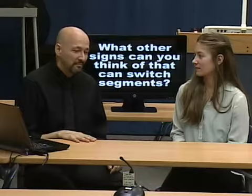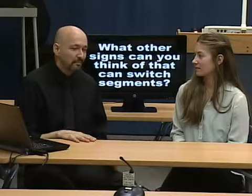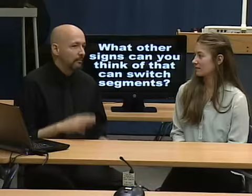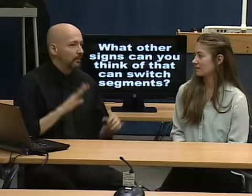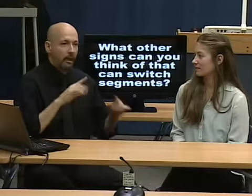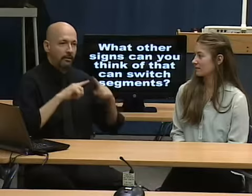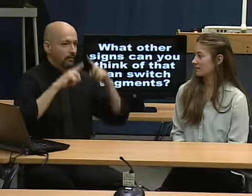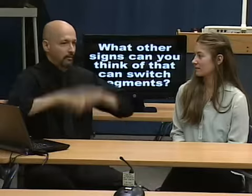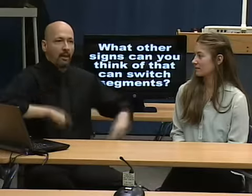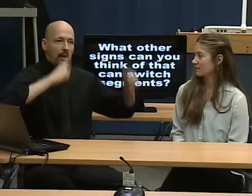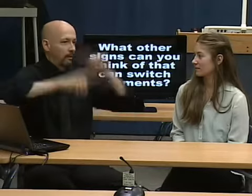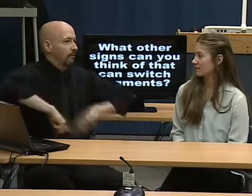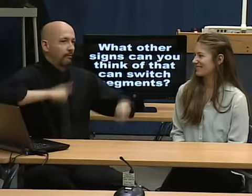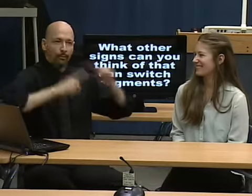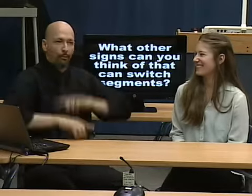But not like this.